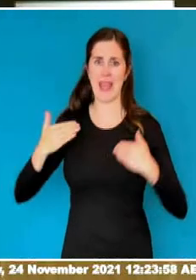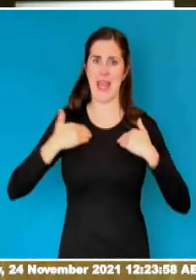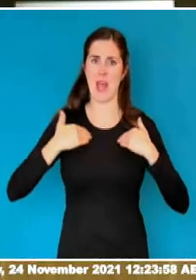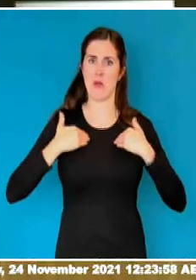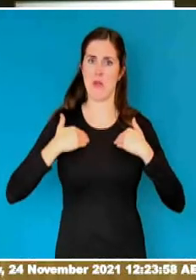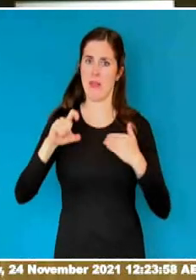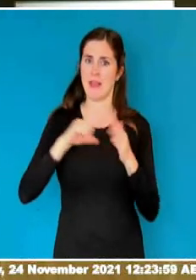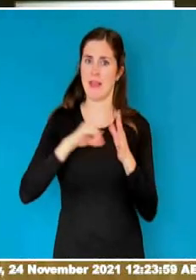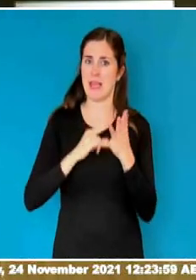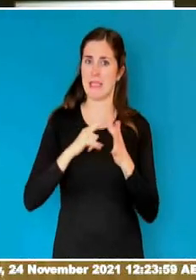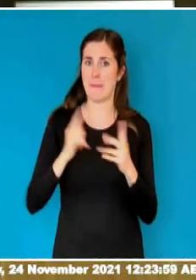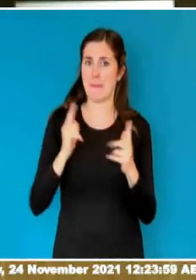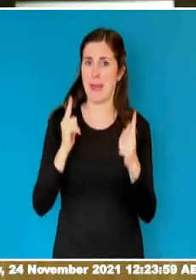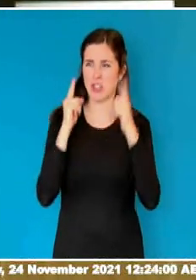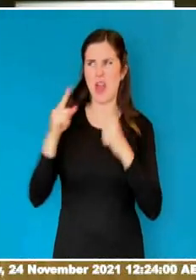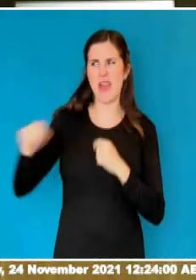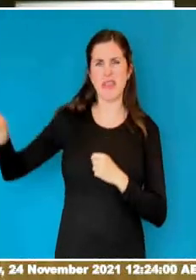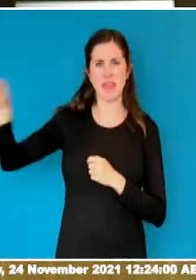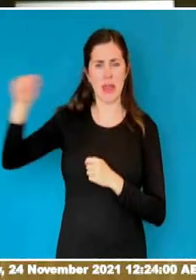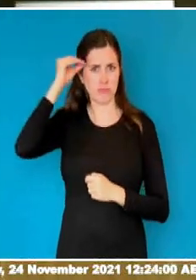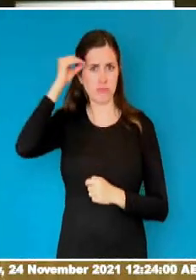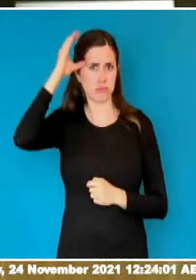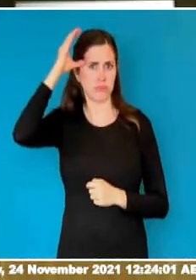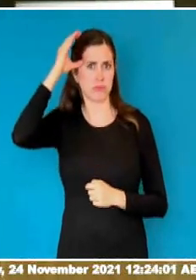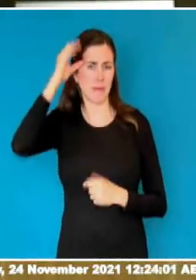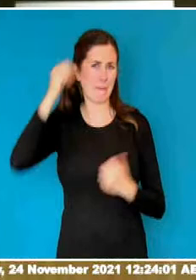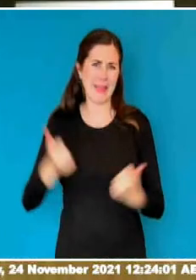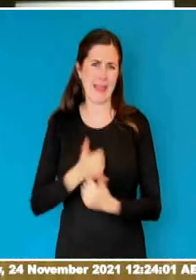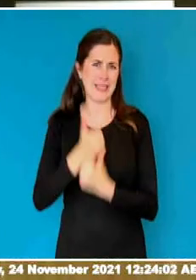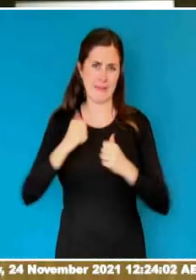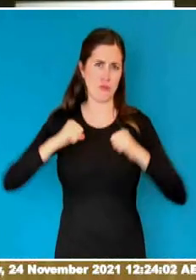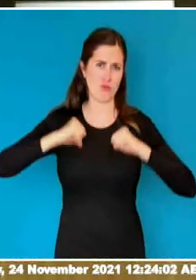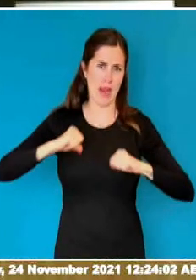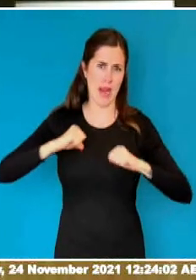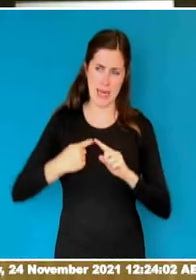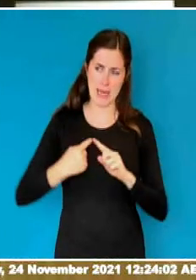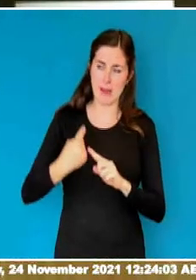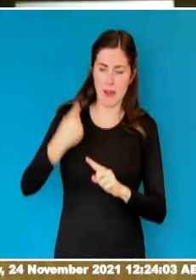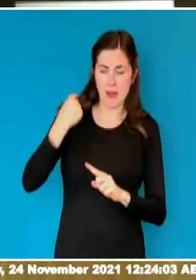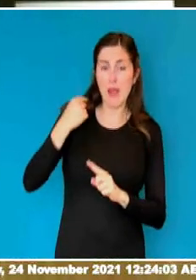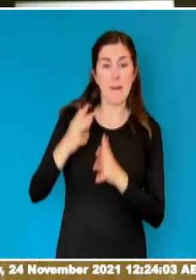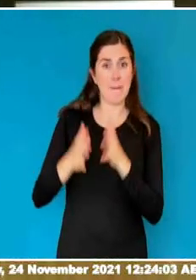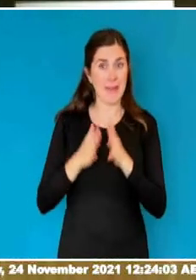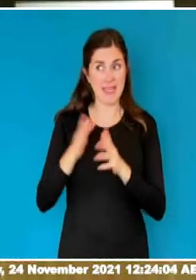or trainedÂ have undertaken significant training in order to ensure that they are